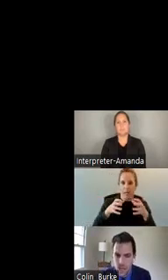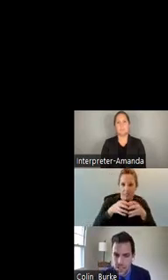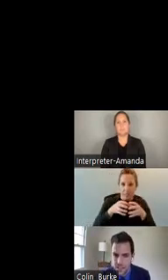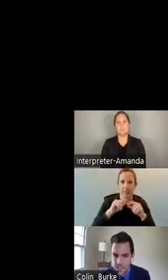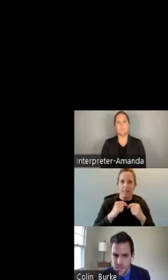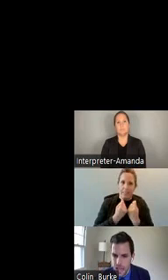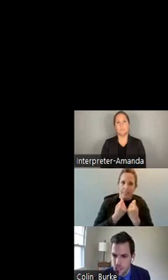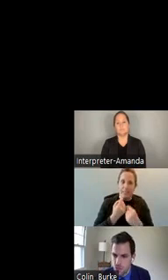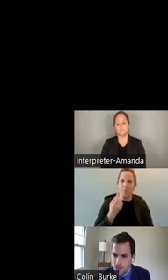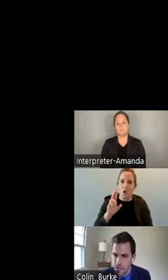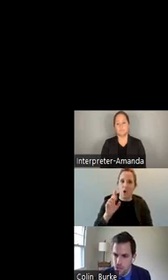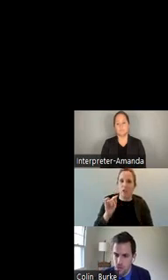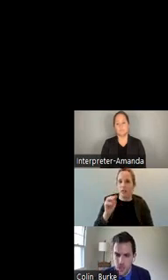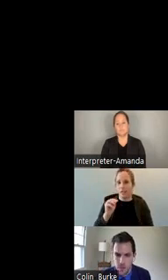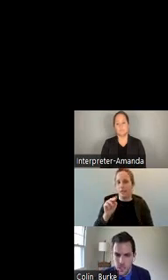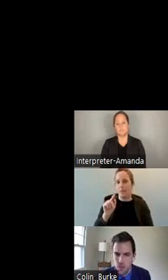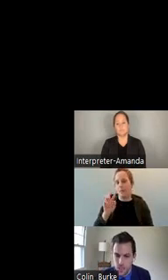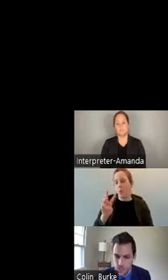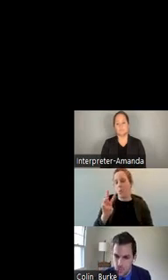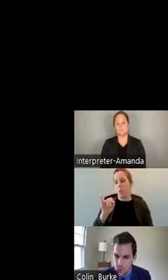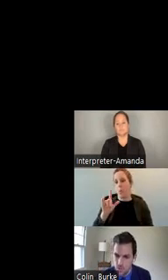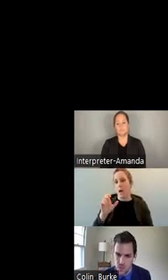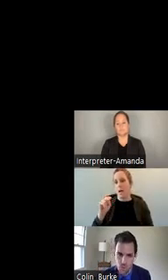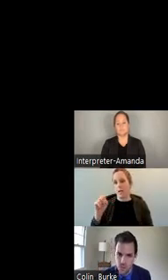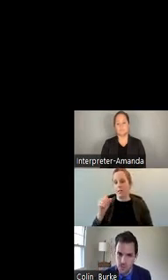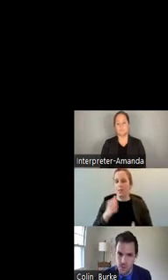of Child and Adolescent Psychiatry at math General has been an incredible supporter of this work from